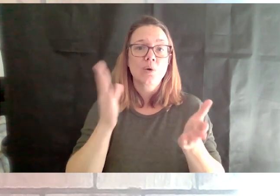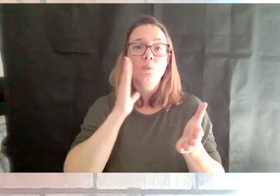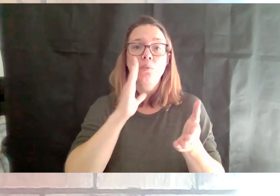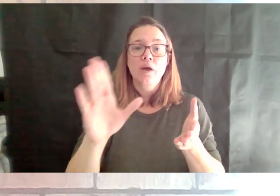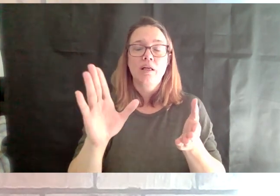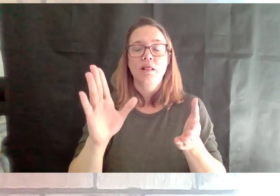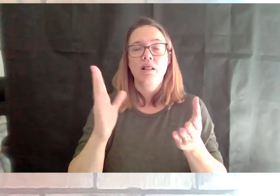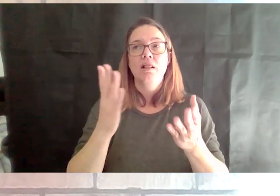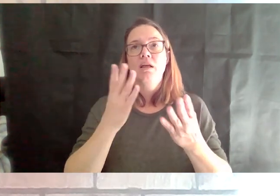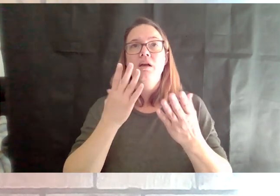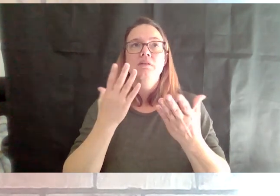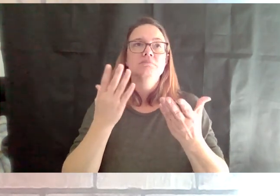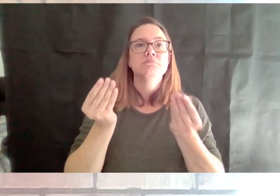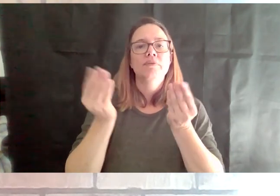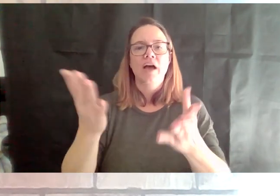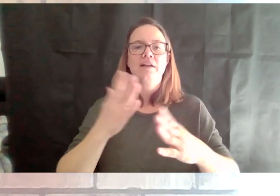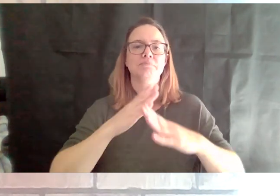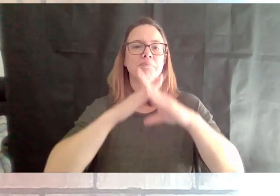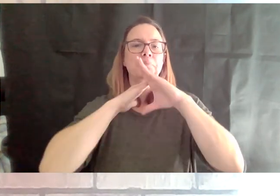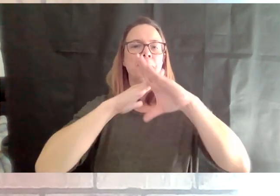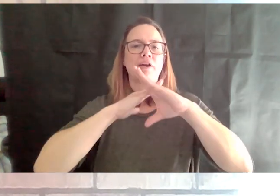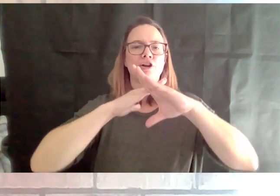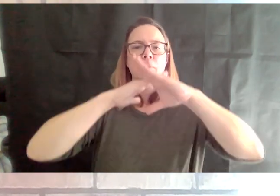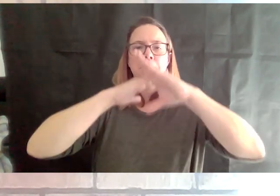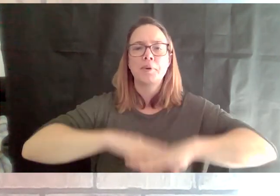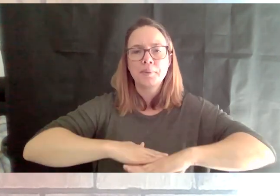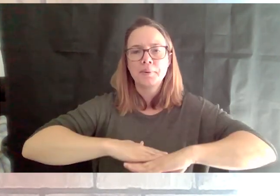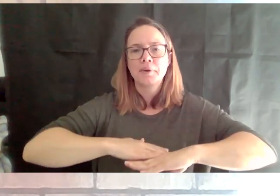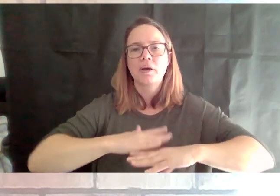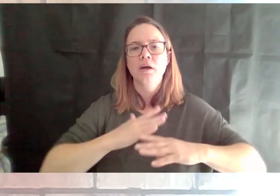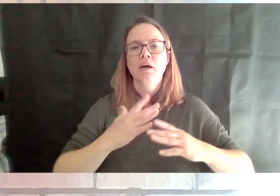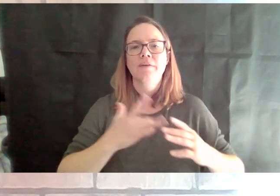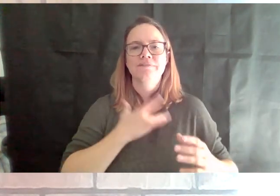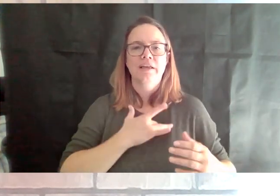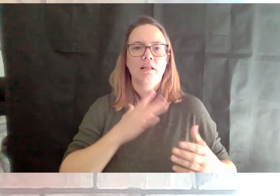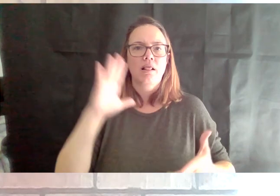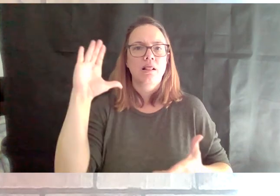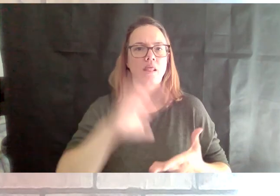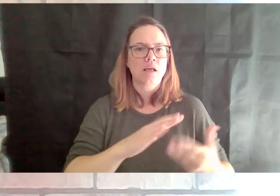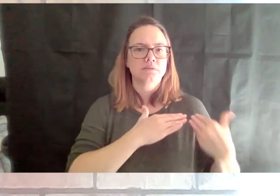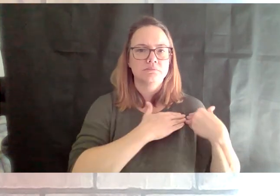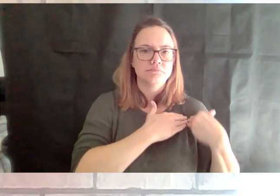It helps them feel more settled, less burdened,